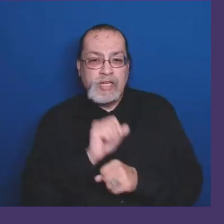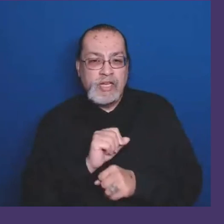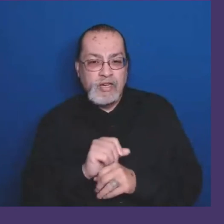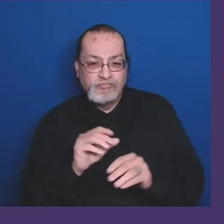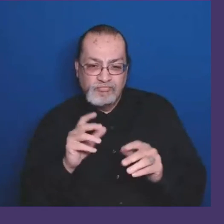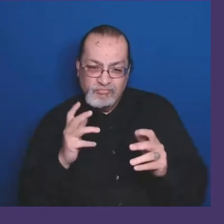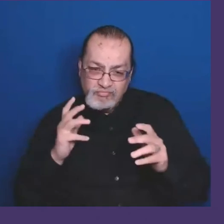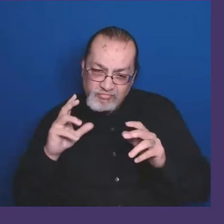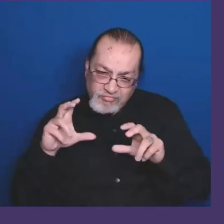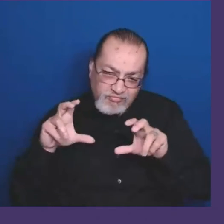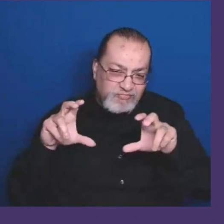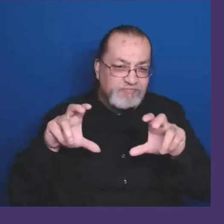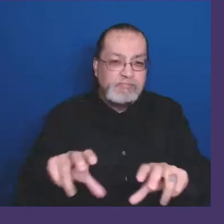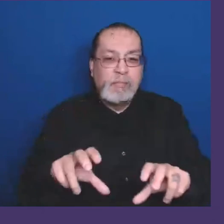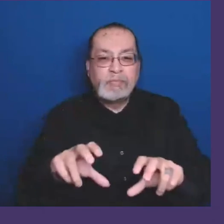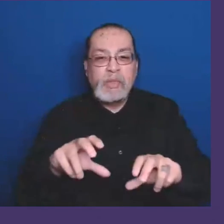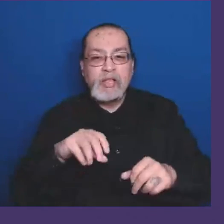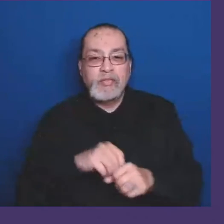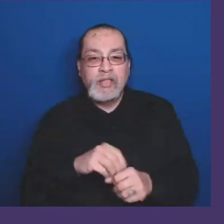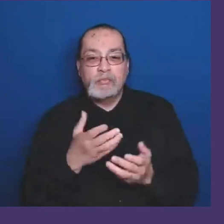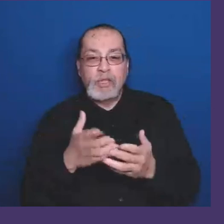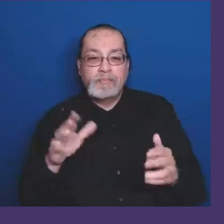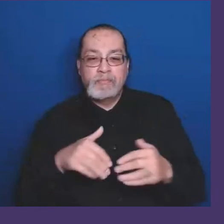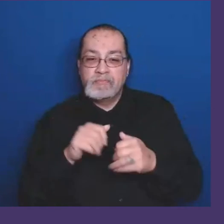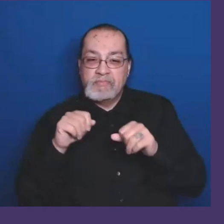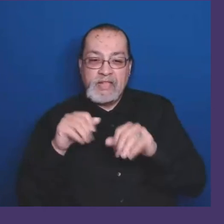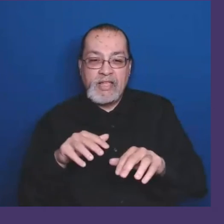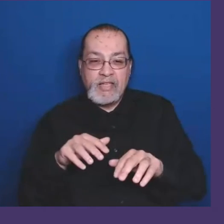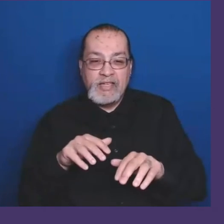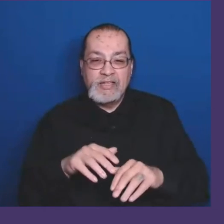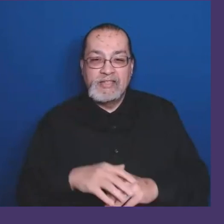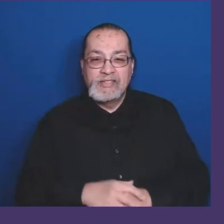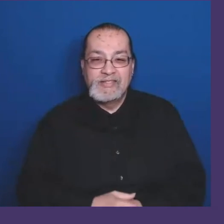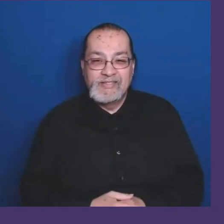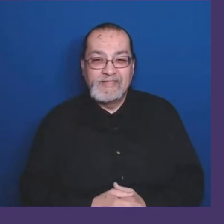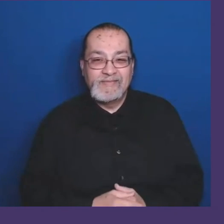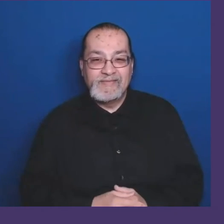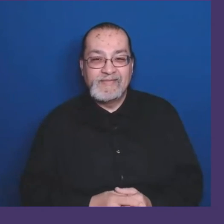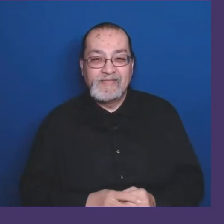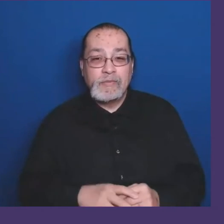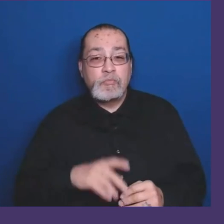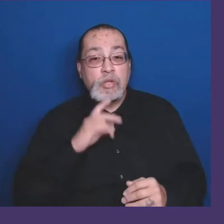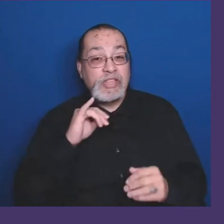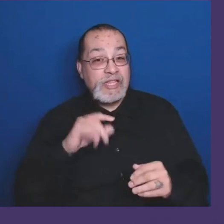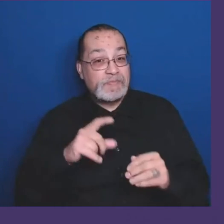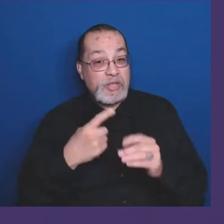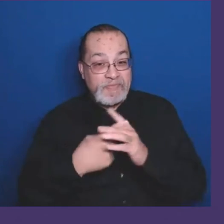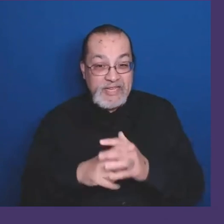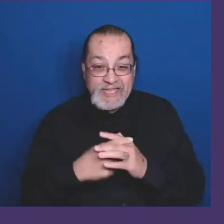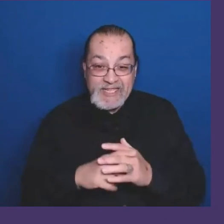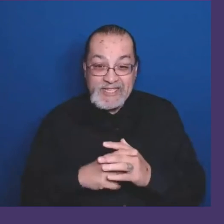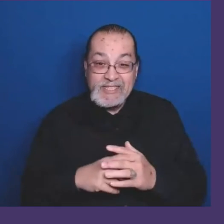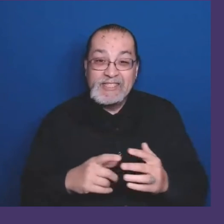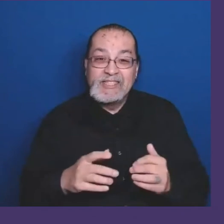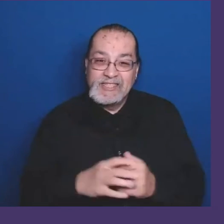But this is just the beginning. Today we've talked about how AI makes innovations possible.